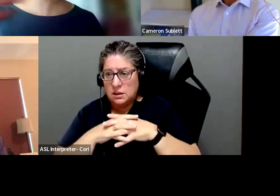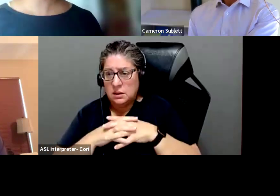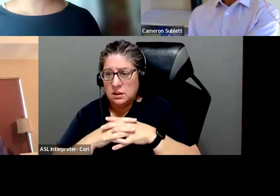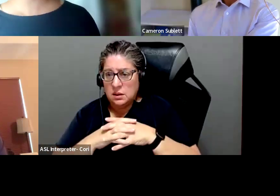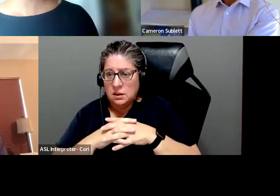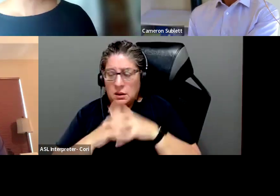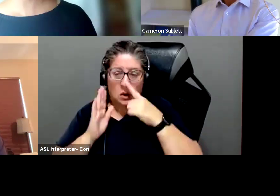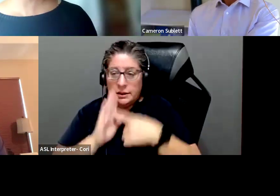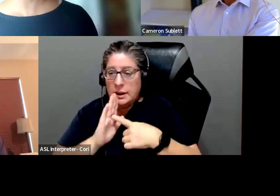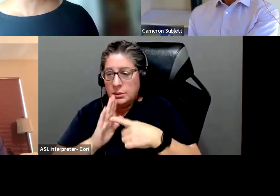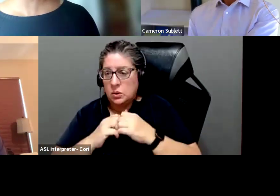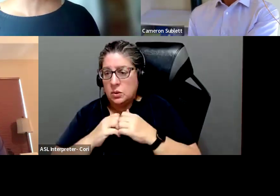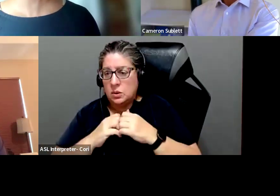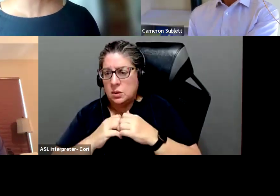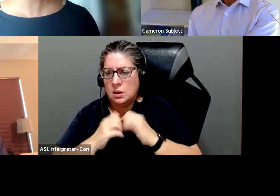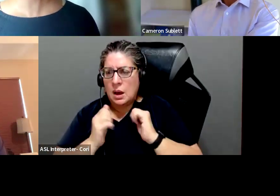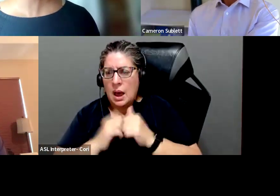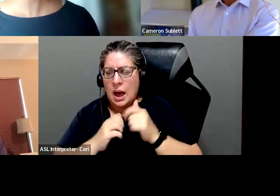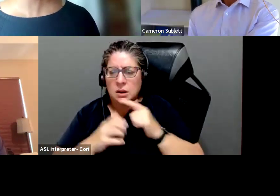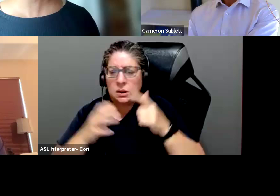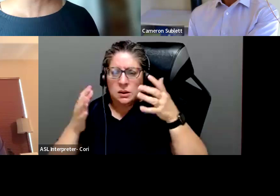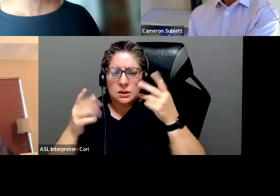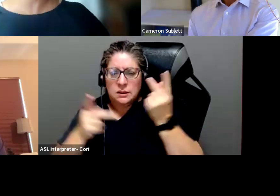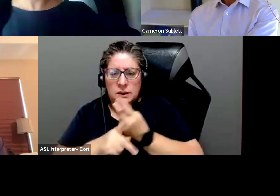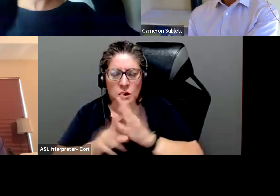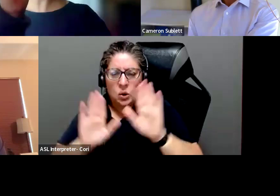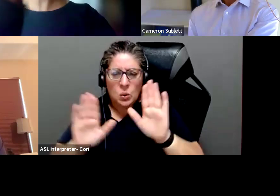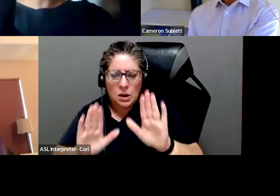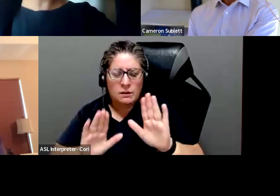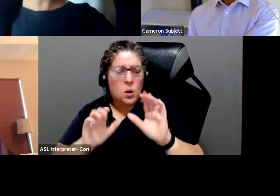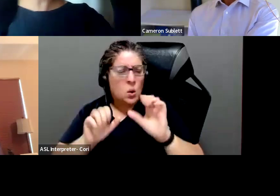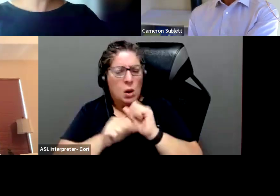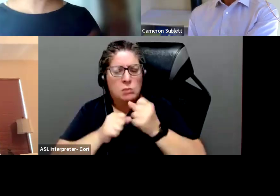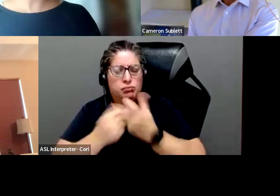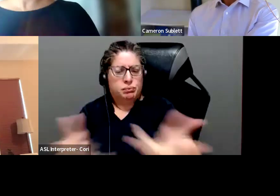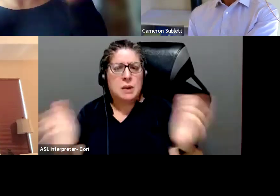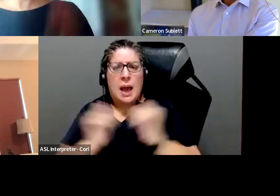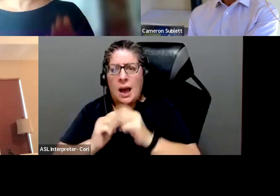example talking about how do you disseminate your wonderful work? Will is showing his work.